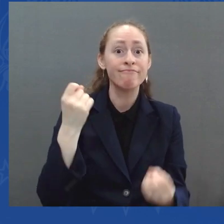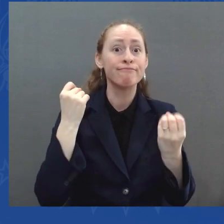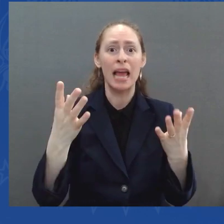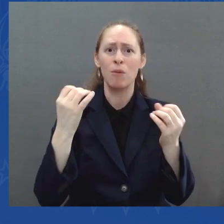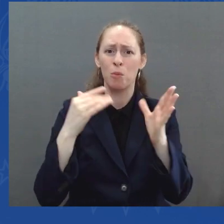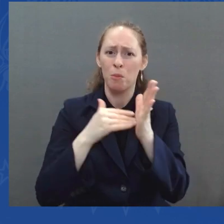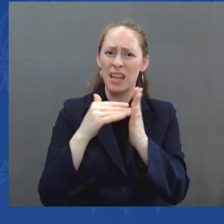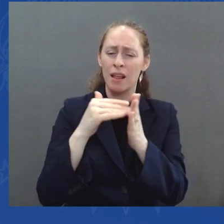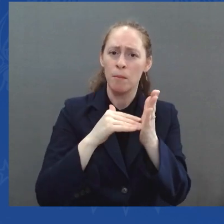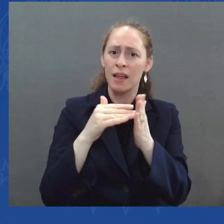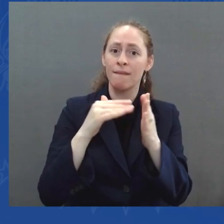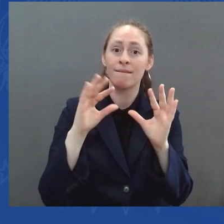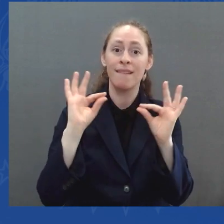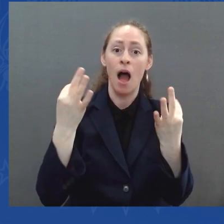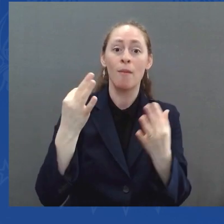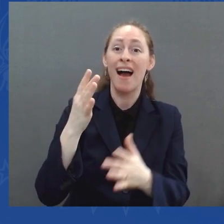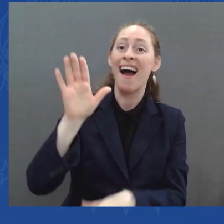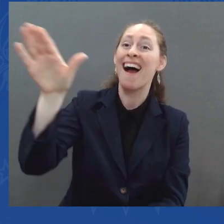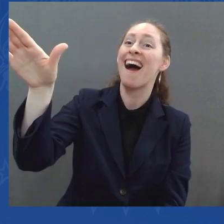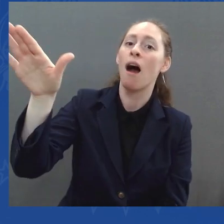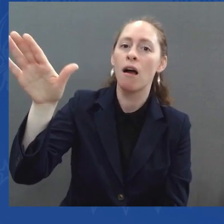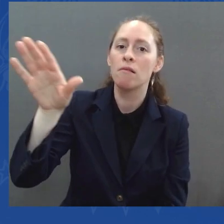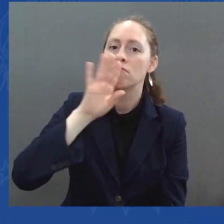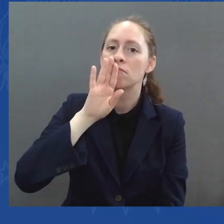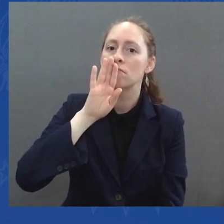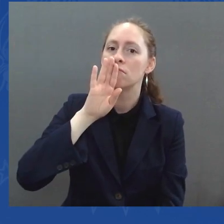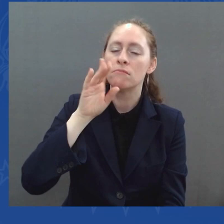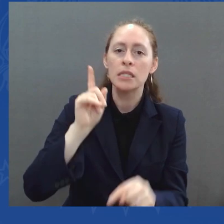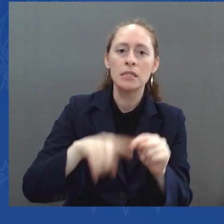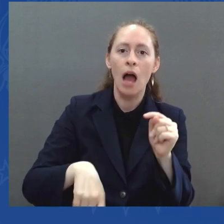Under the current rules, a working mom is told as long